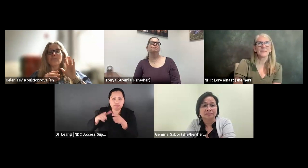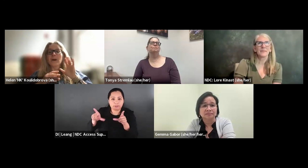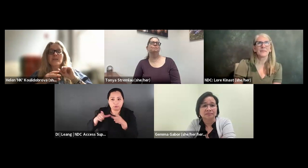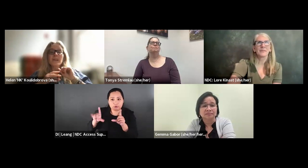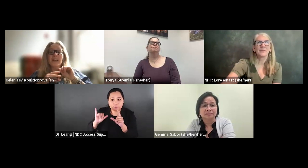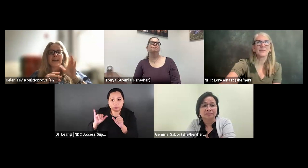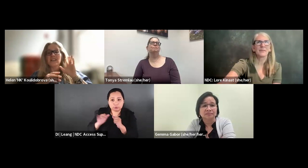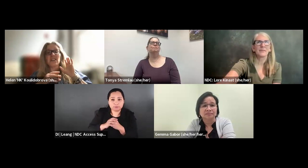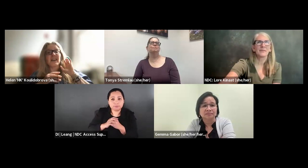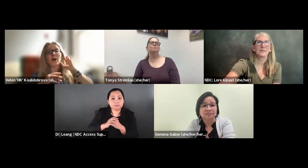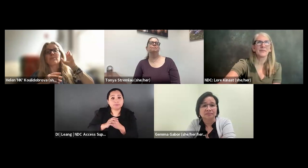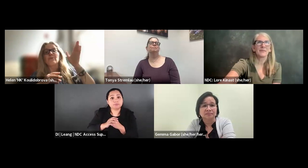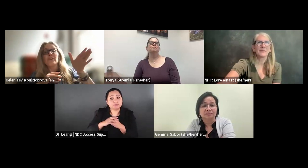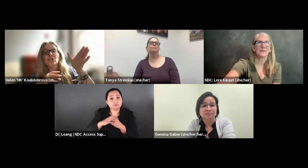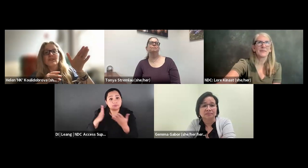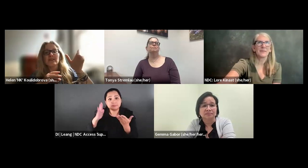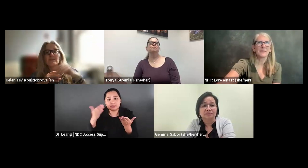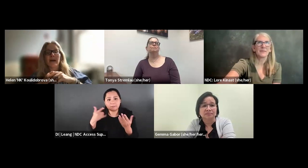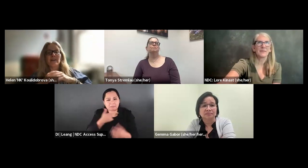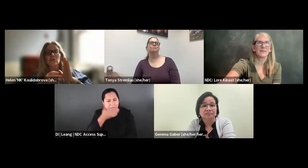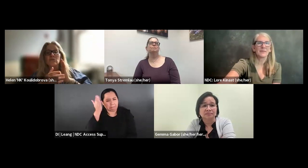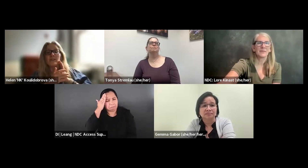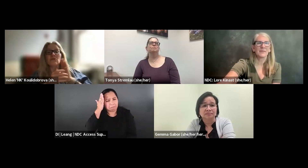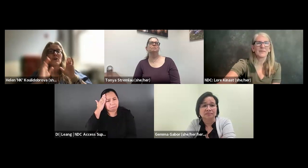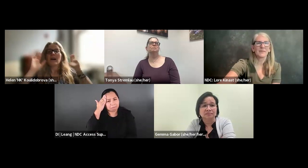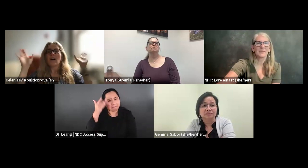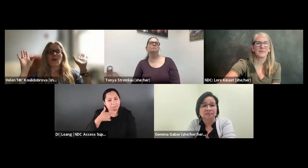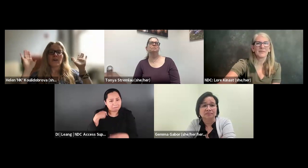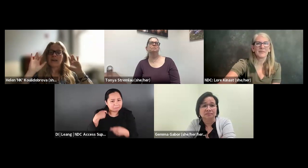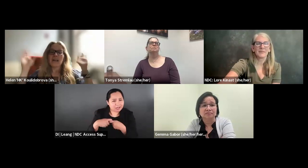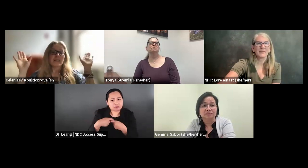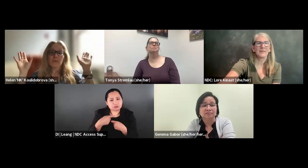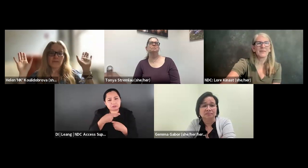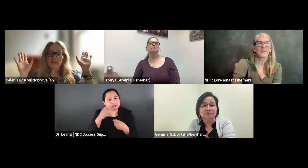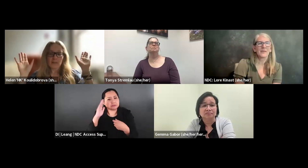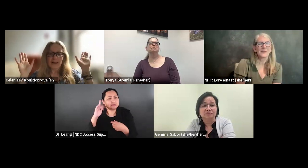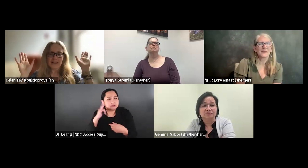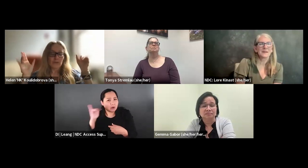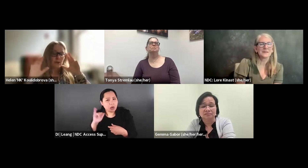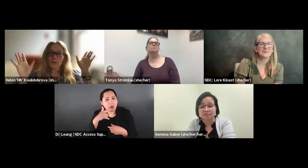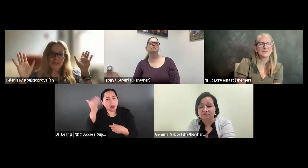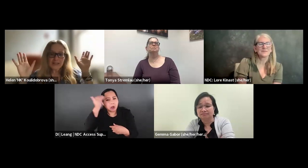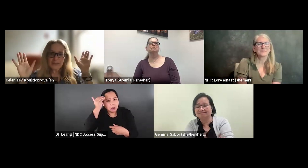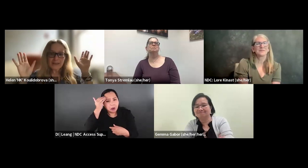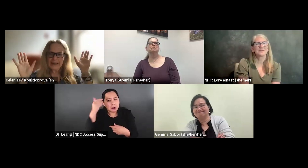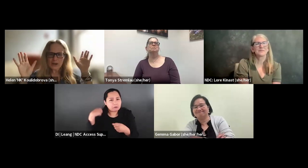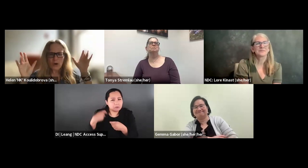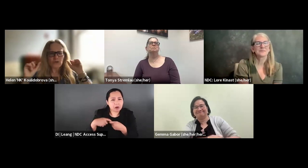It must be the case that they are proficient in Spanish. So oh, it's perfect. They're bilingual. No, it doesn't mean that at all.